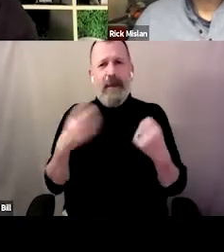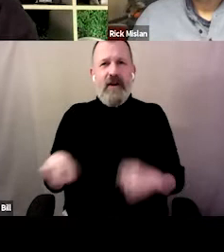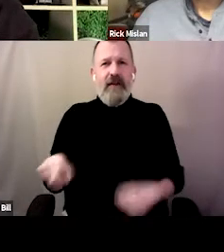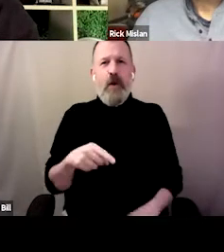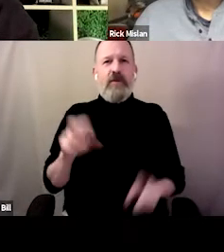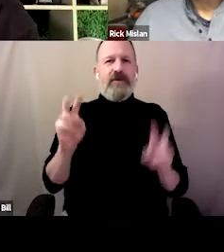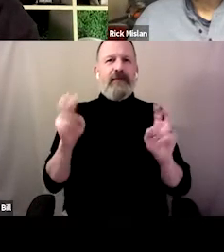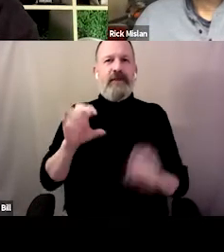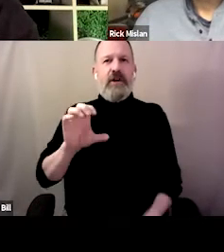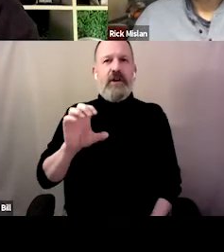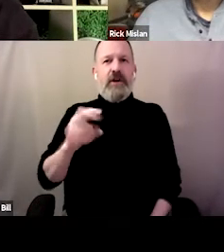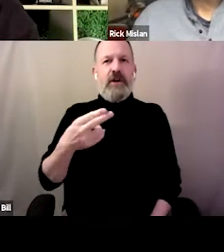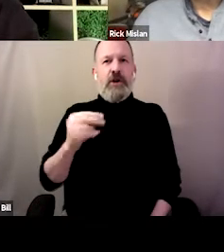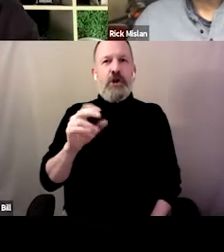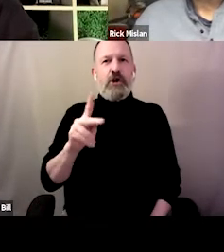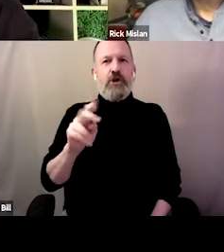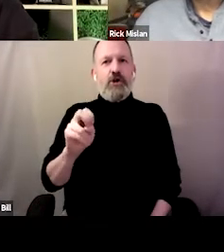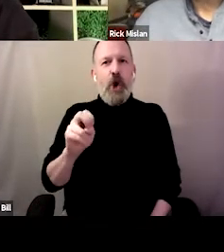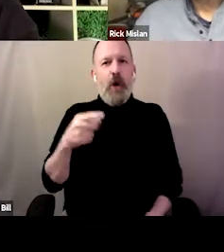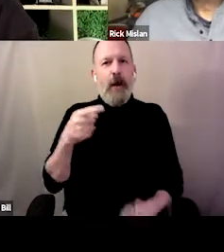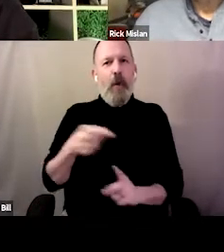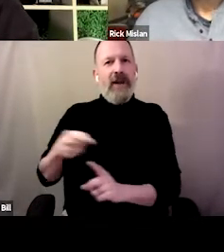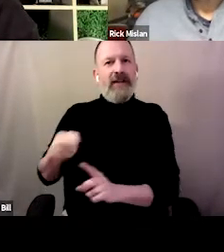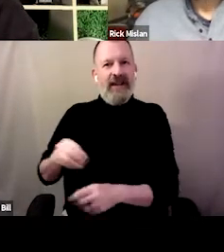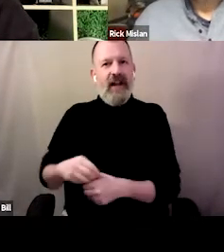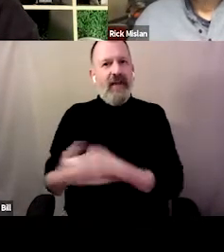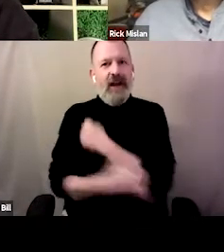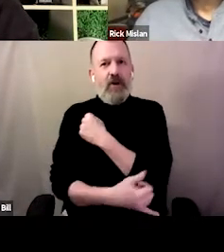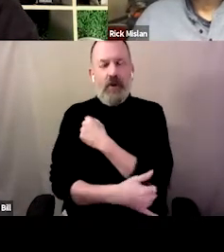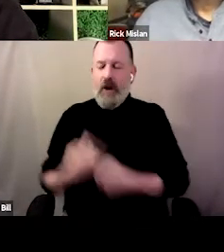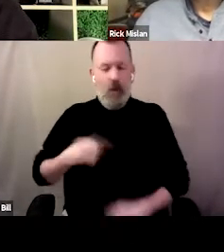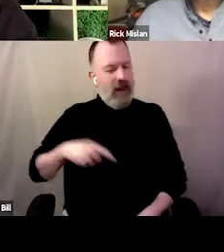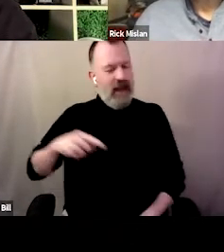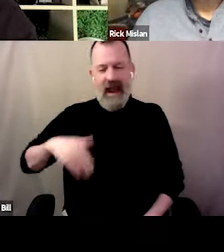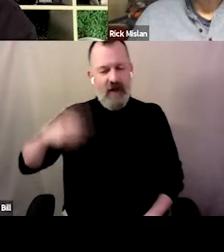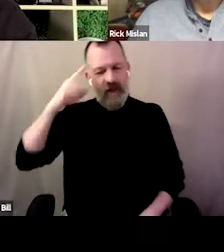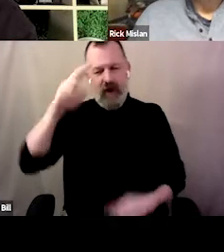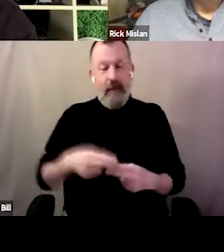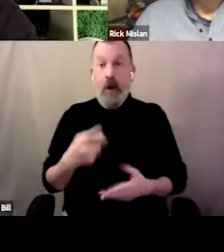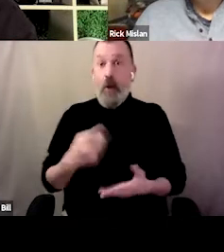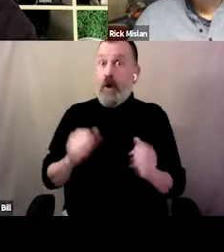in our economy that we haven't thought about the what could happen if Rick Mislan: You're really mentioning in